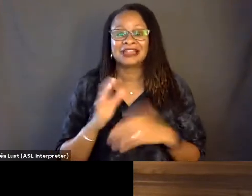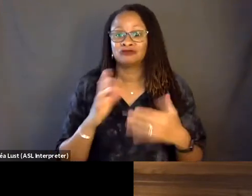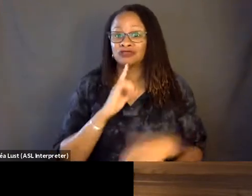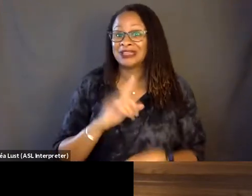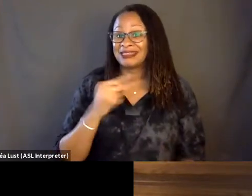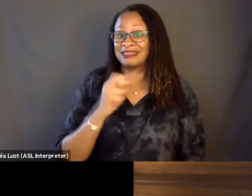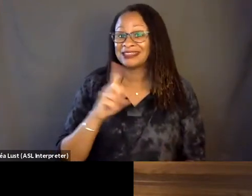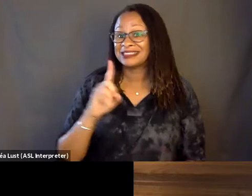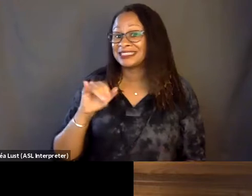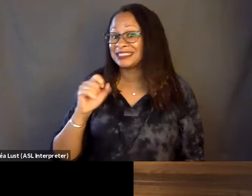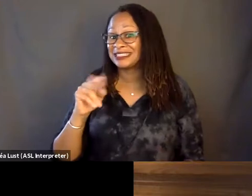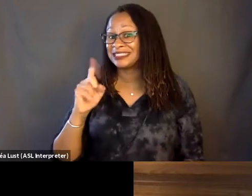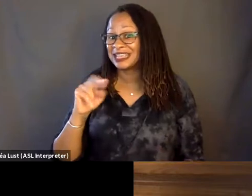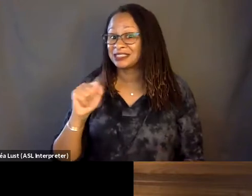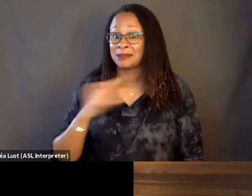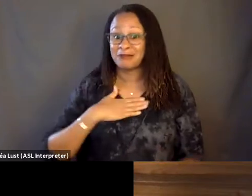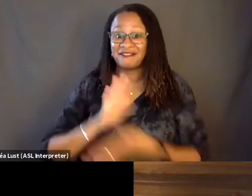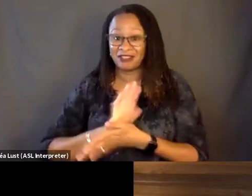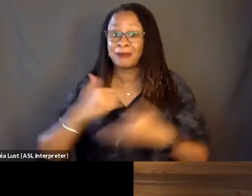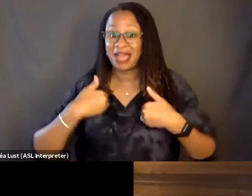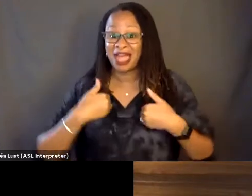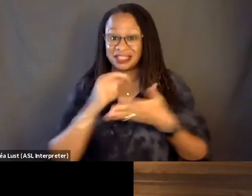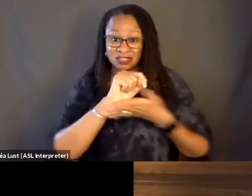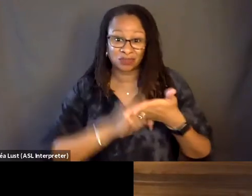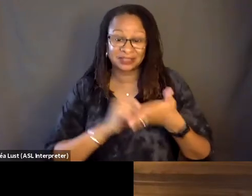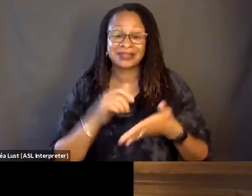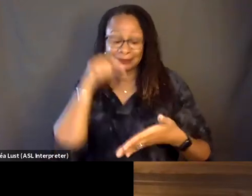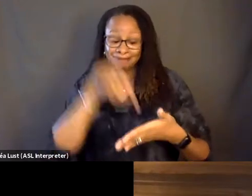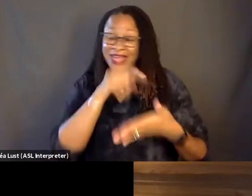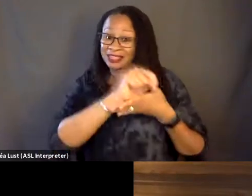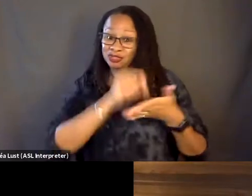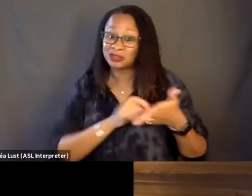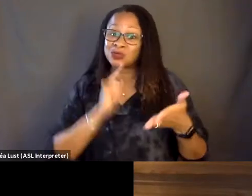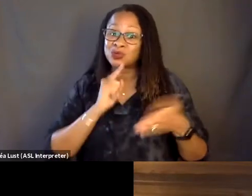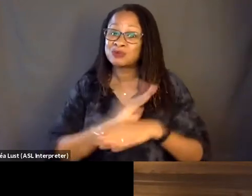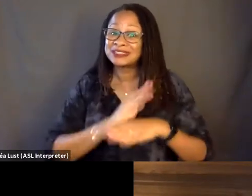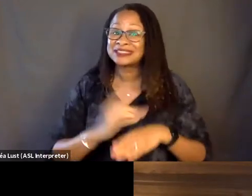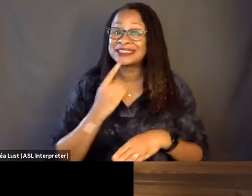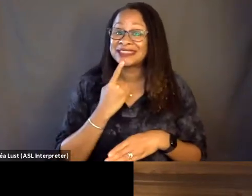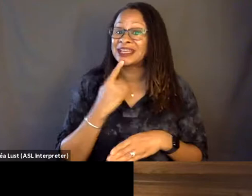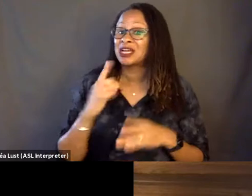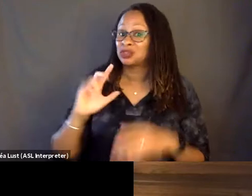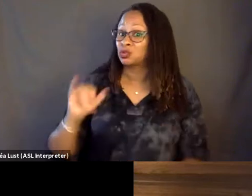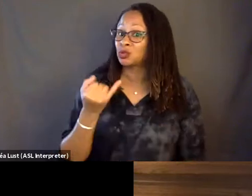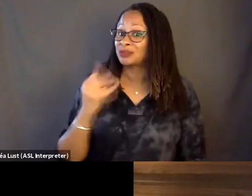has the transcript. And in that transcript, they actually are saying to Khashoggi, well, send a text.